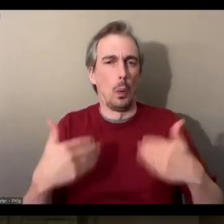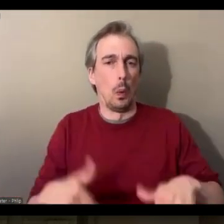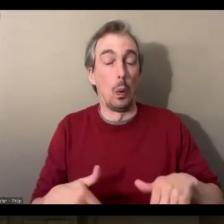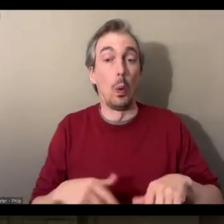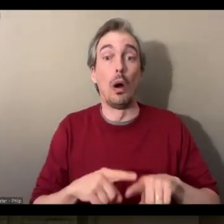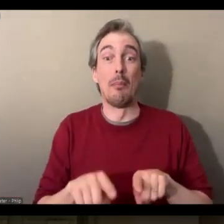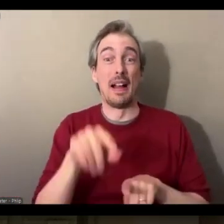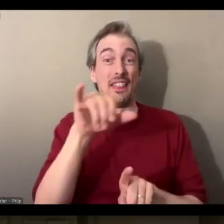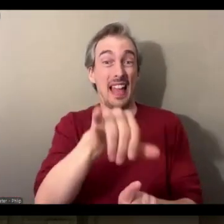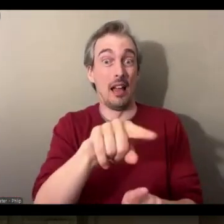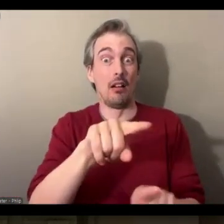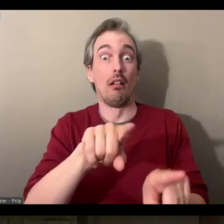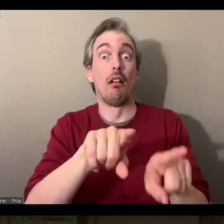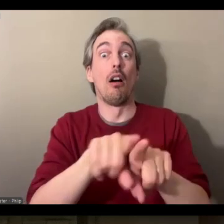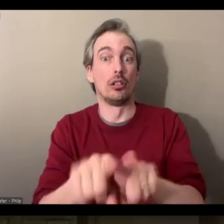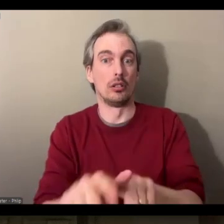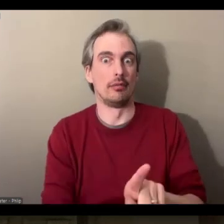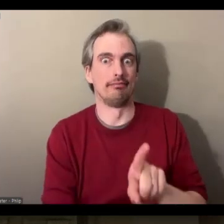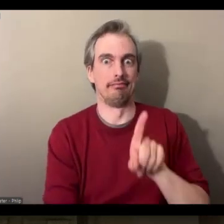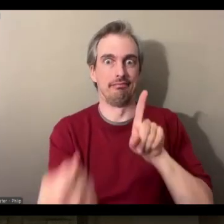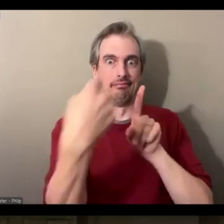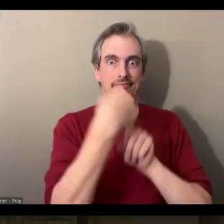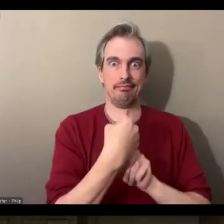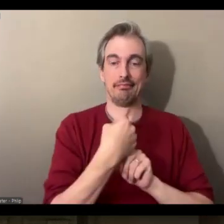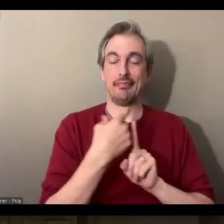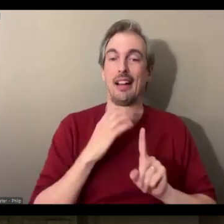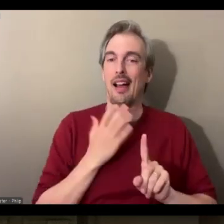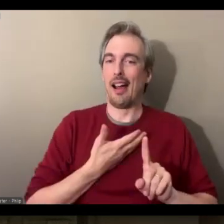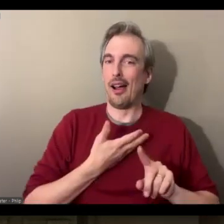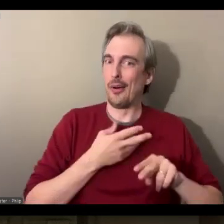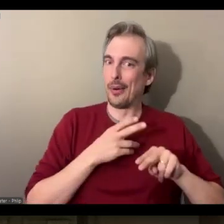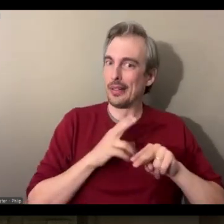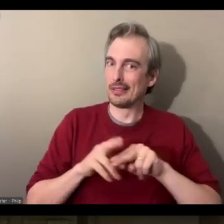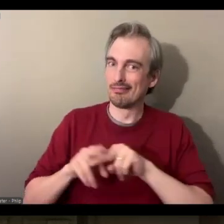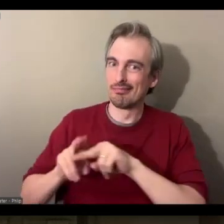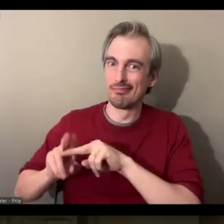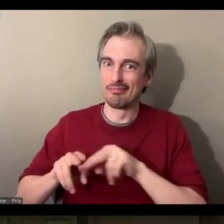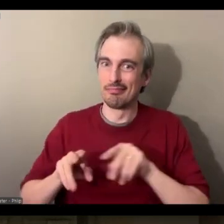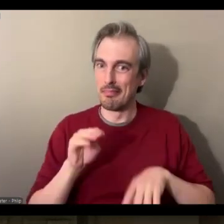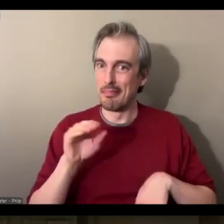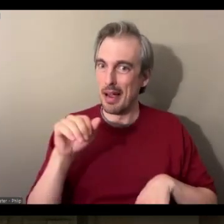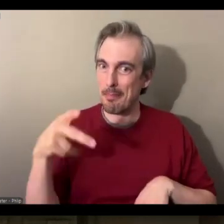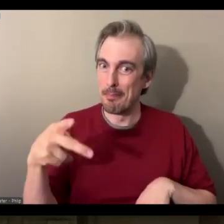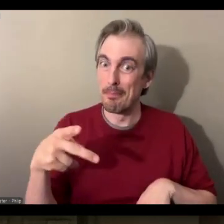we effectively communicate to folks trying to buy tickets? What are these spaces that they're gonna